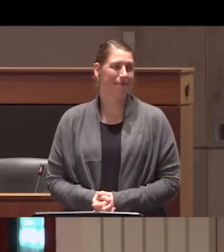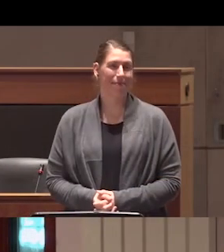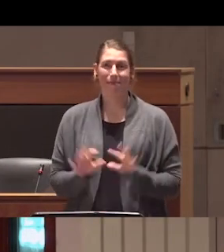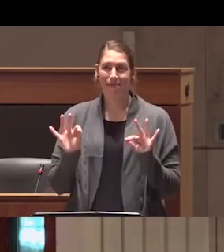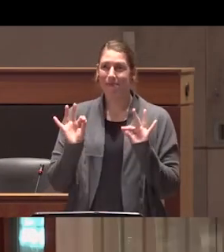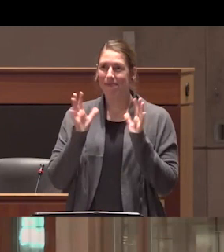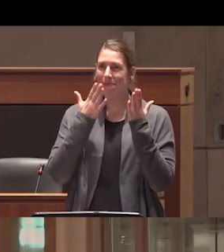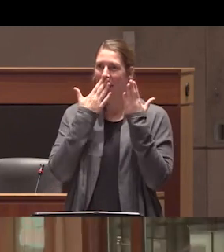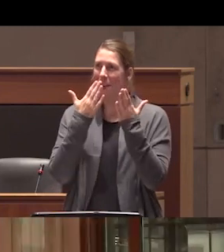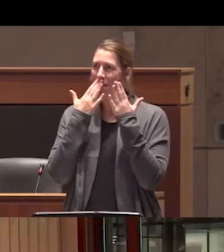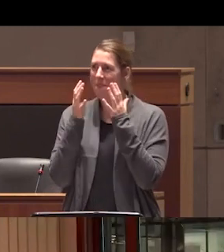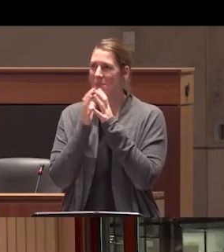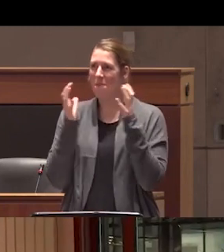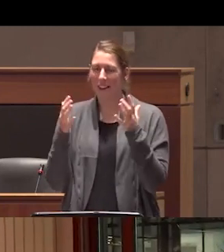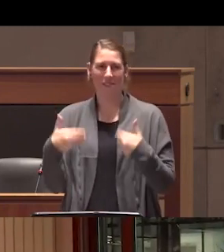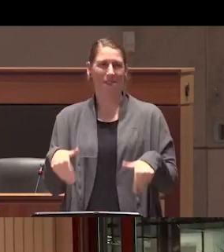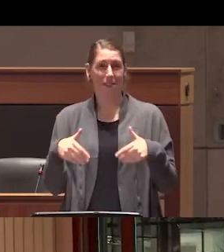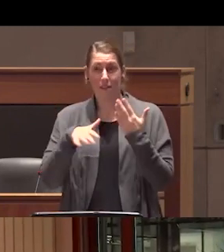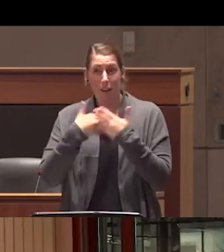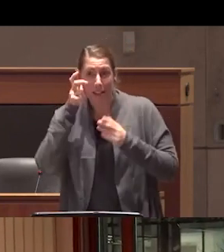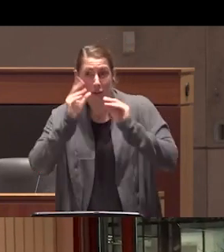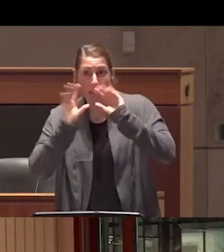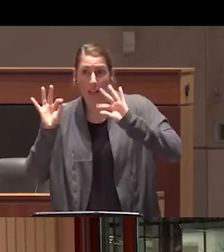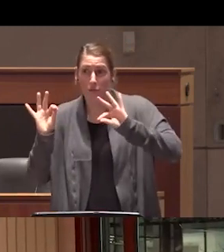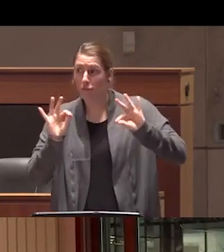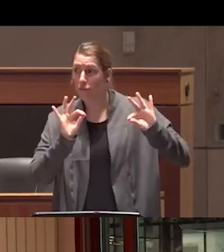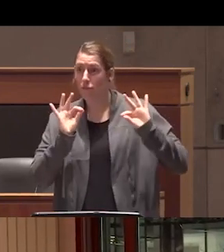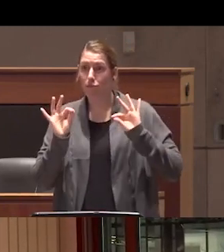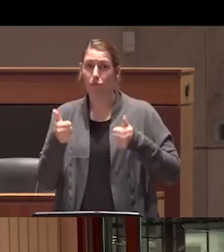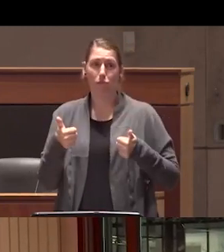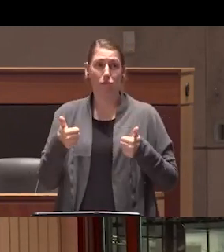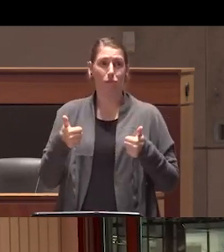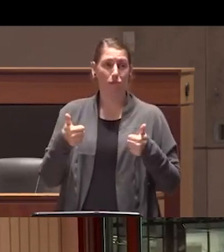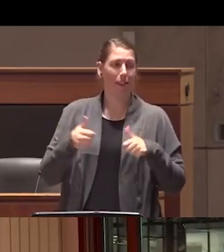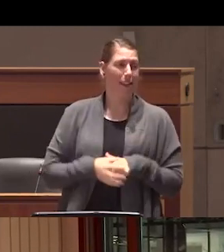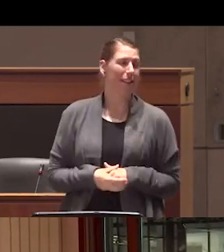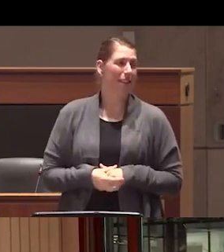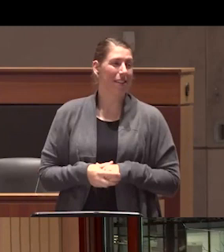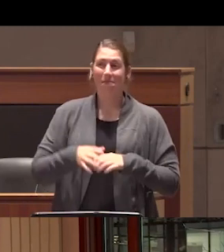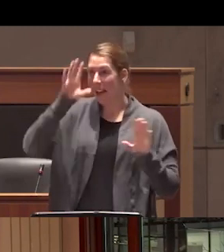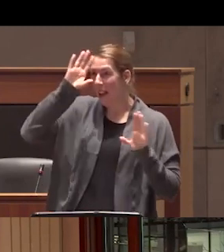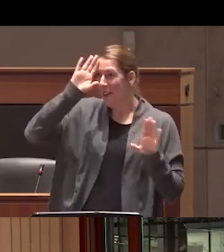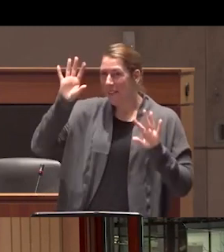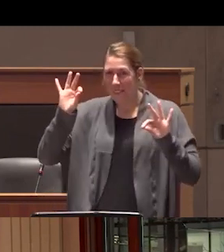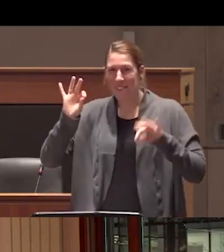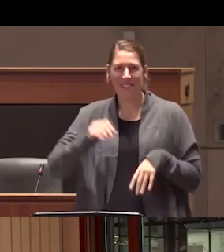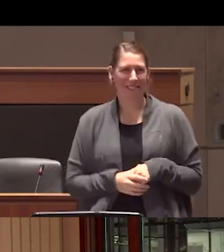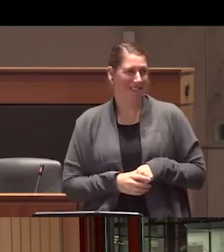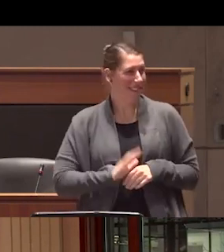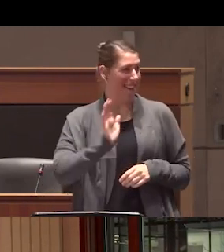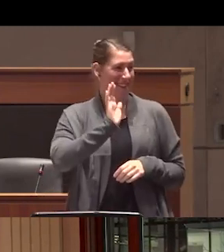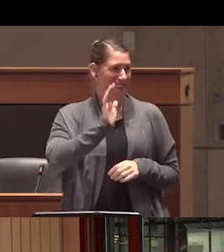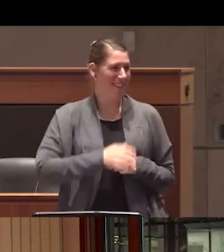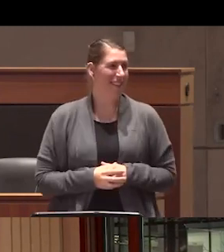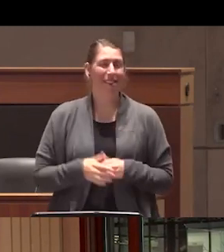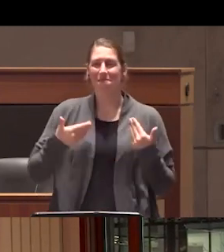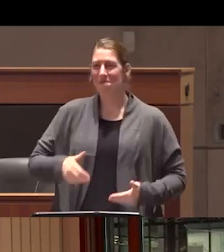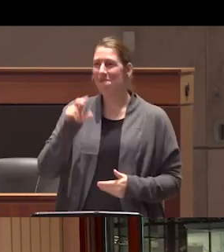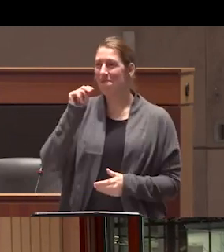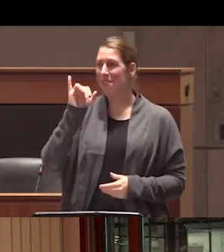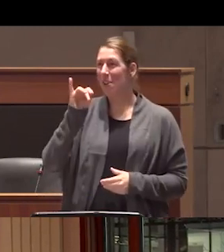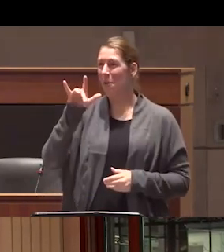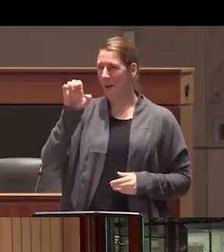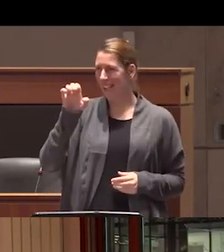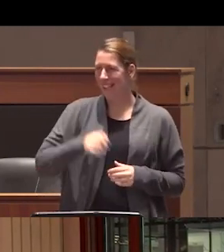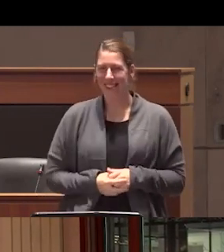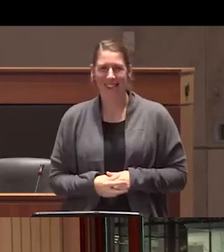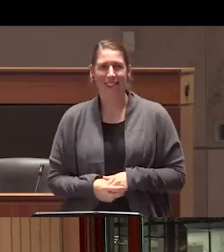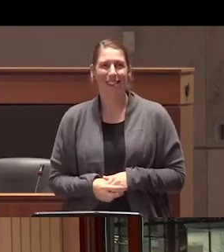thank you very much uh can folks hear me okay hi everyone uh I am Nicole uh before launching into